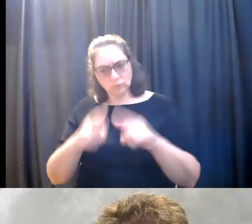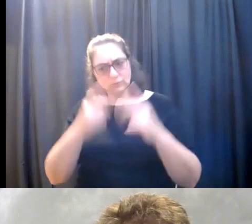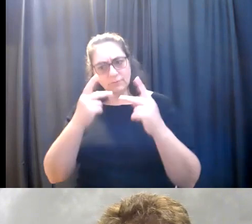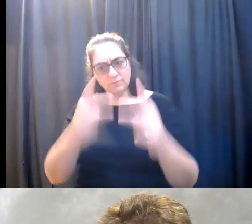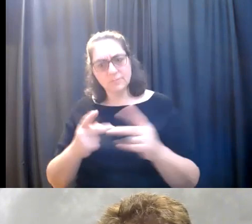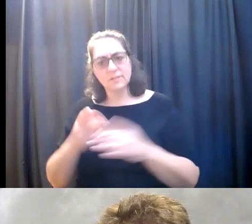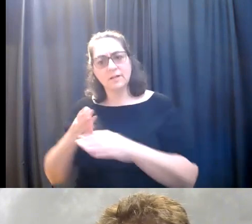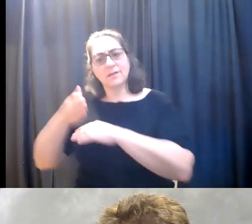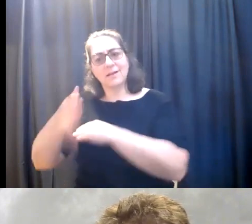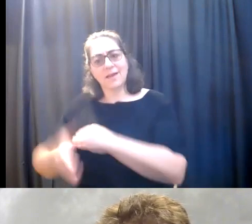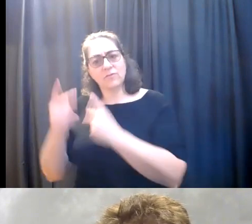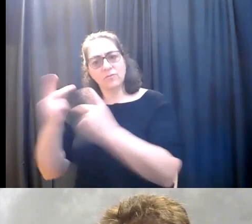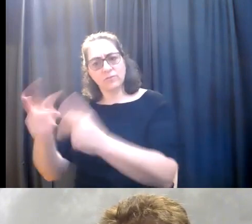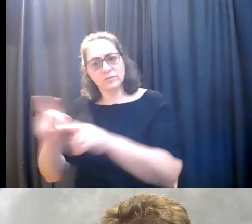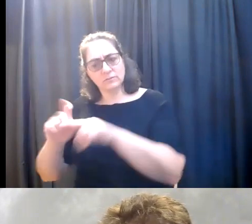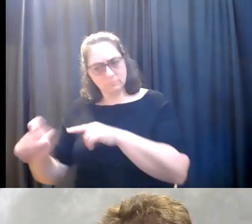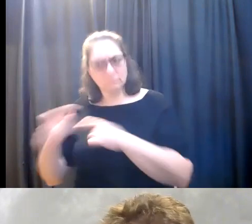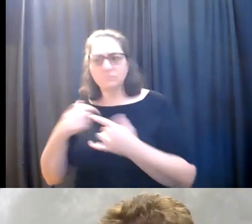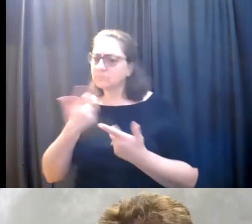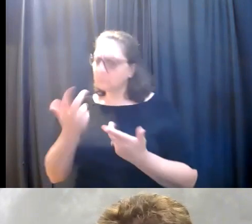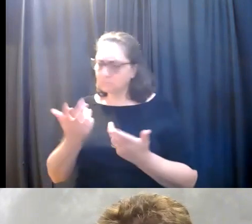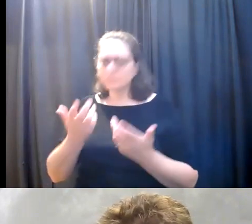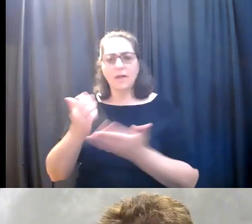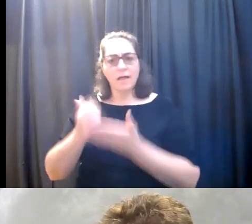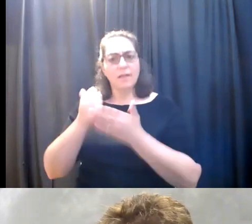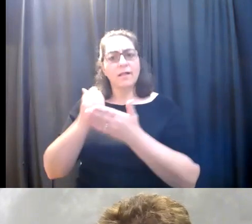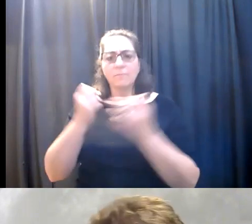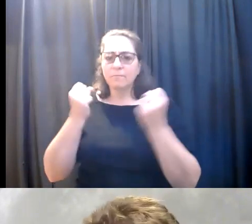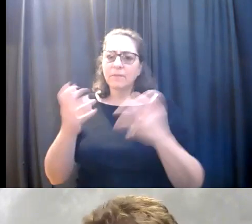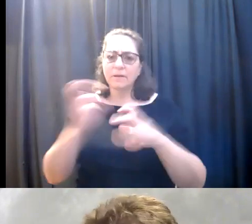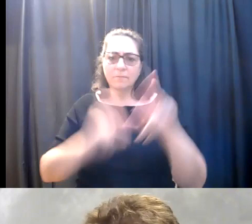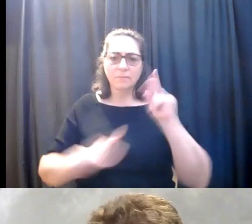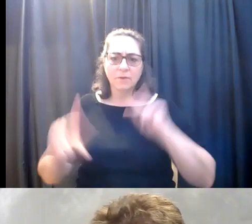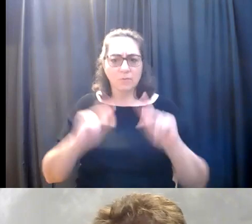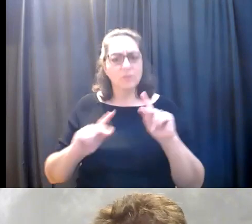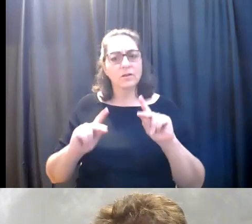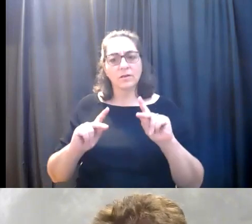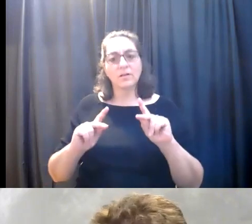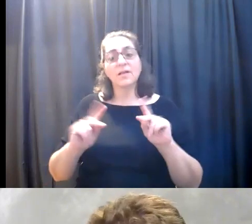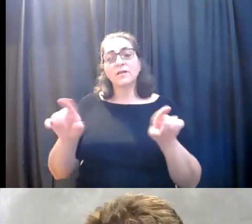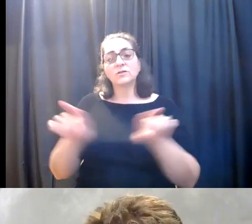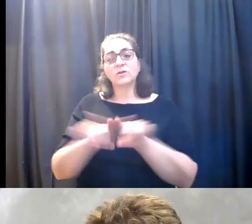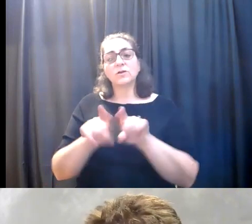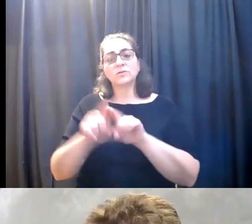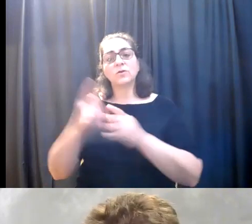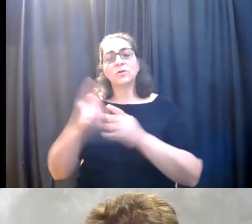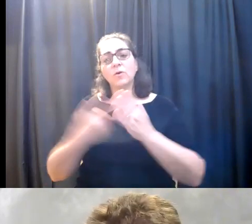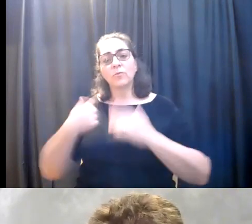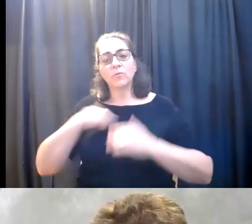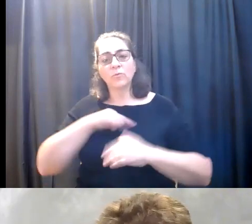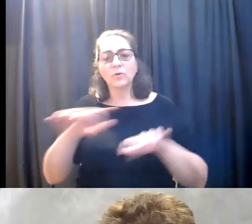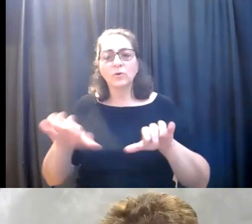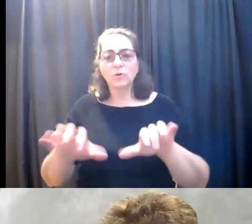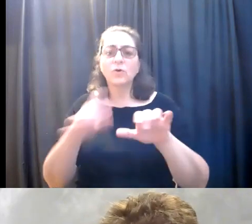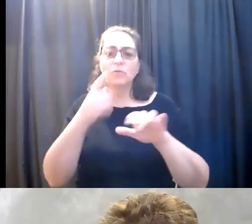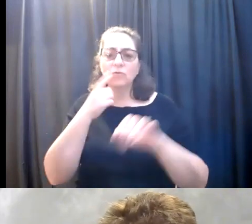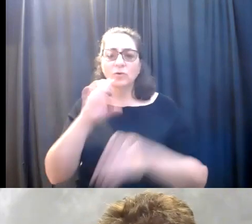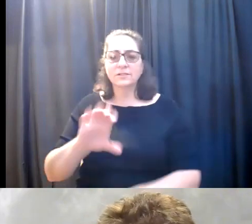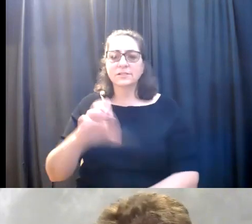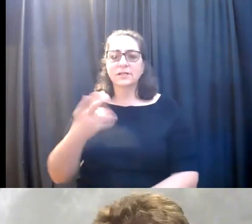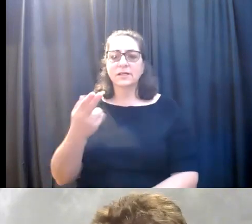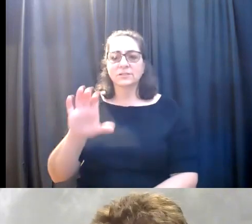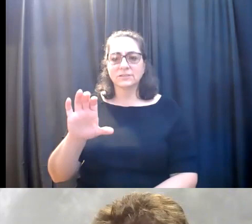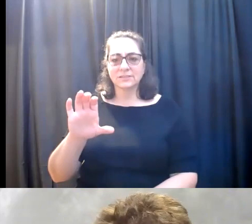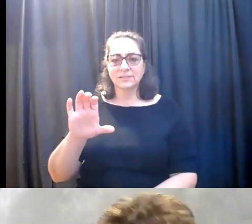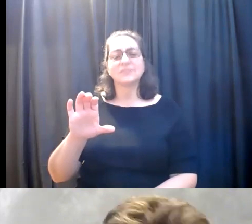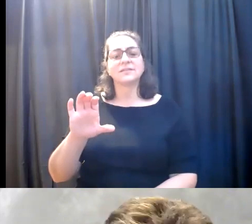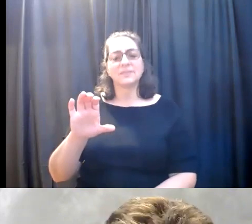schedule time with the clinician or team member for after the visit., to review all the things.